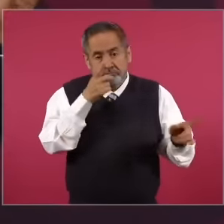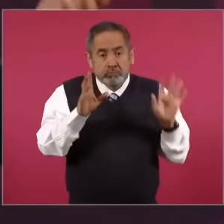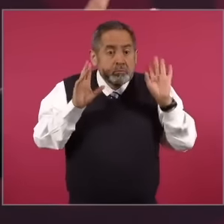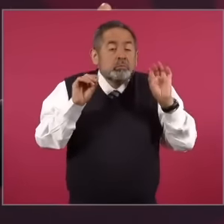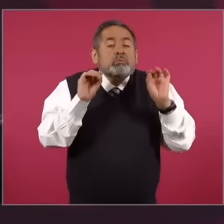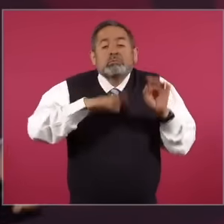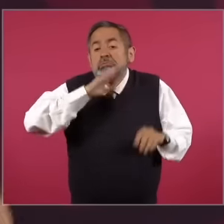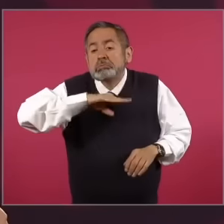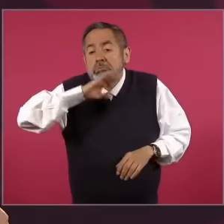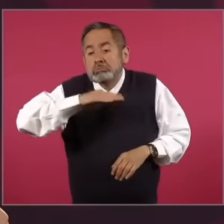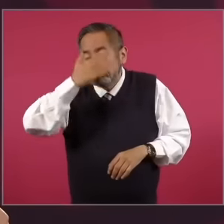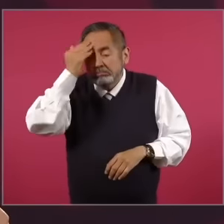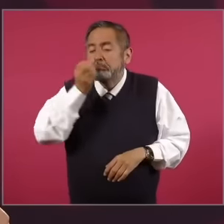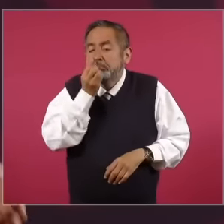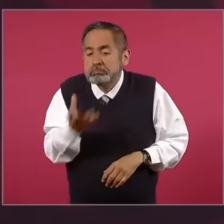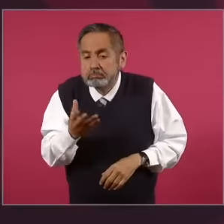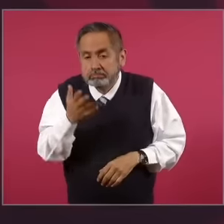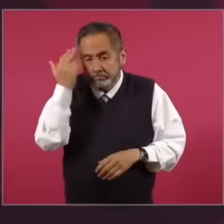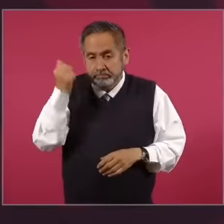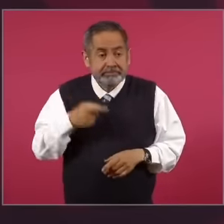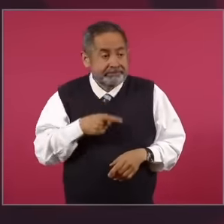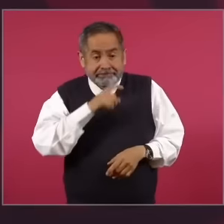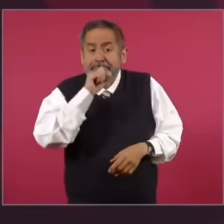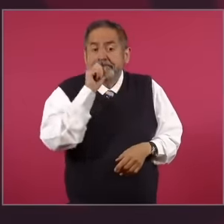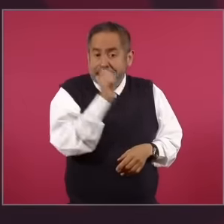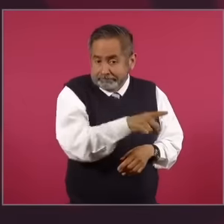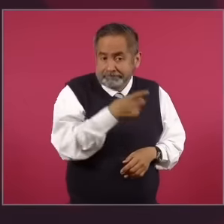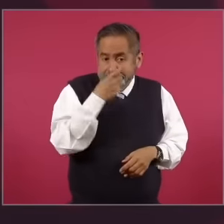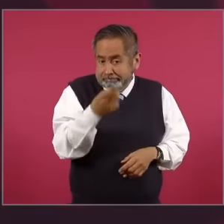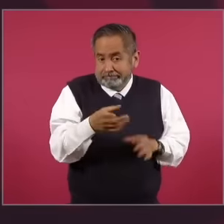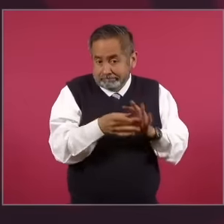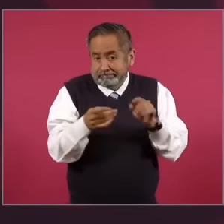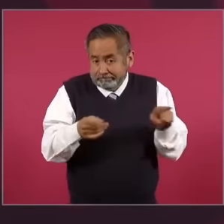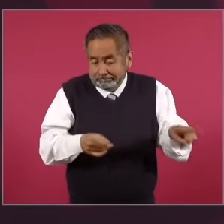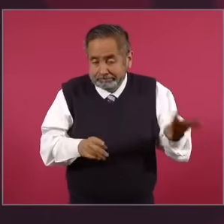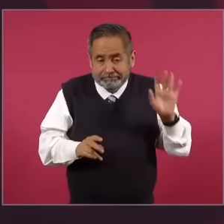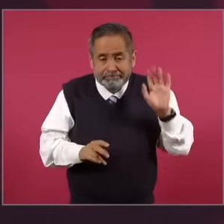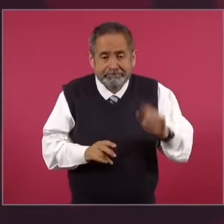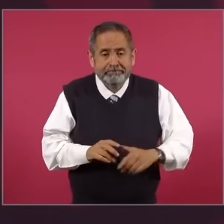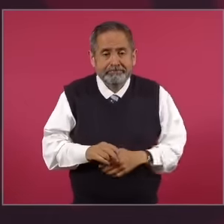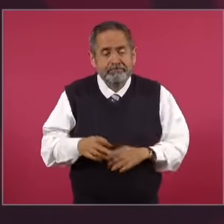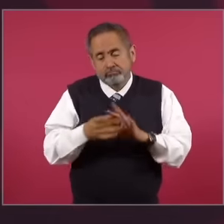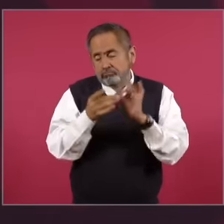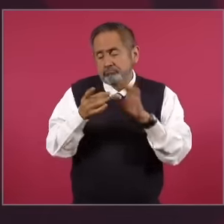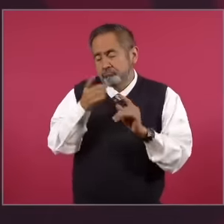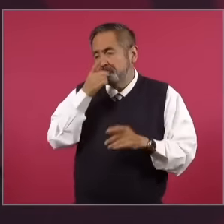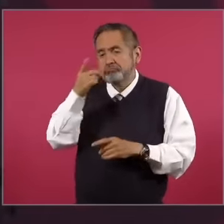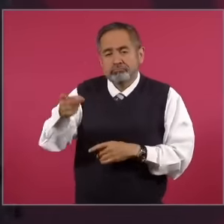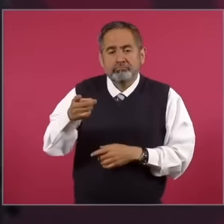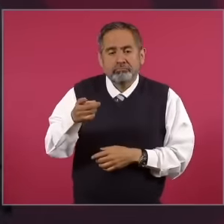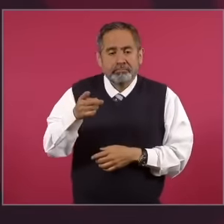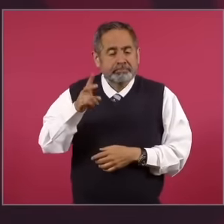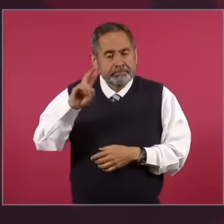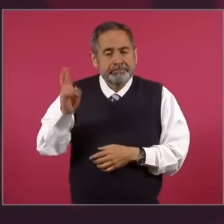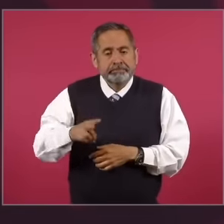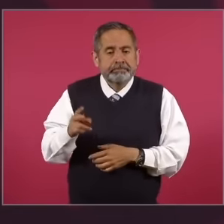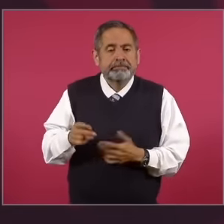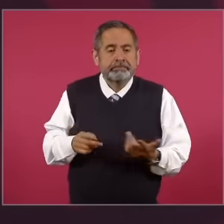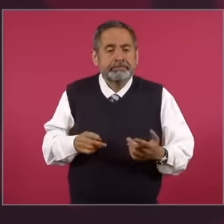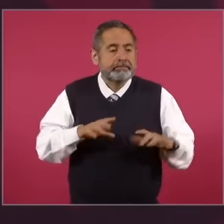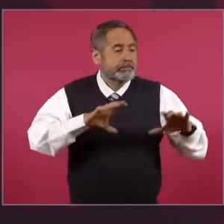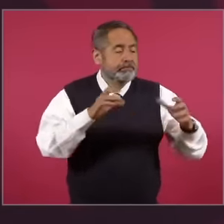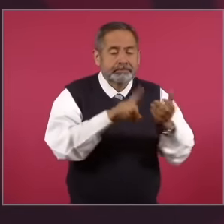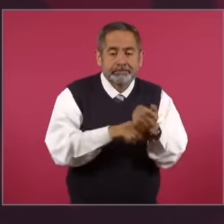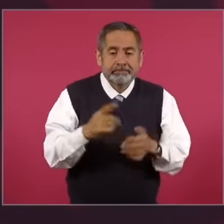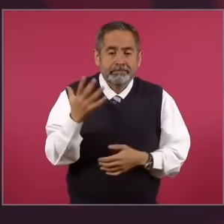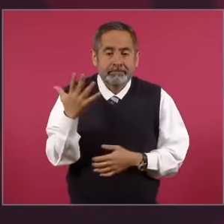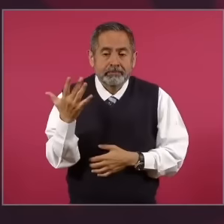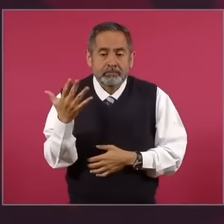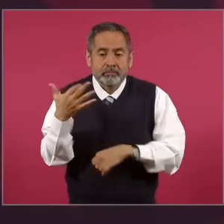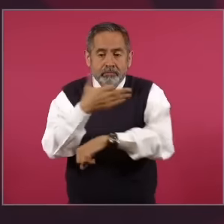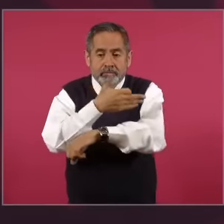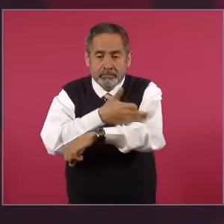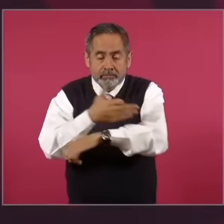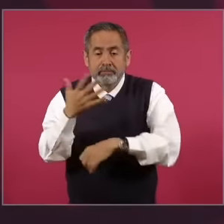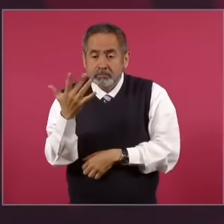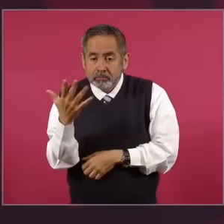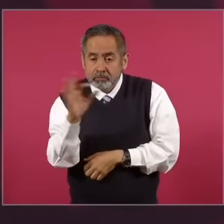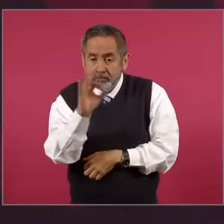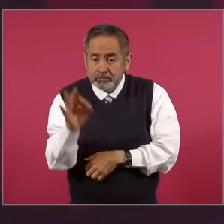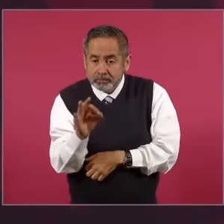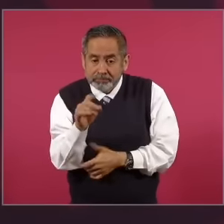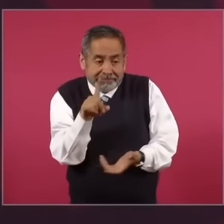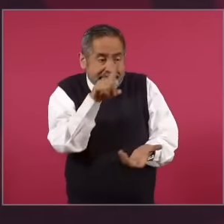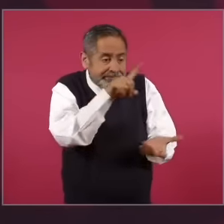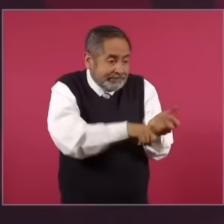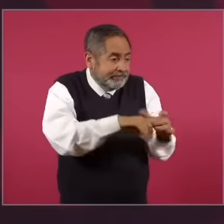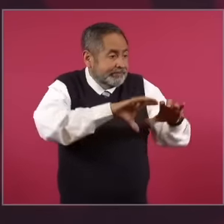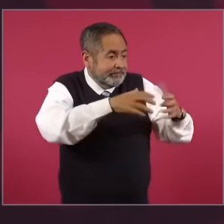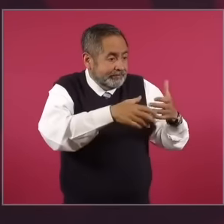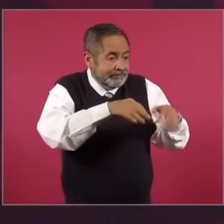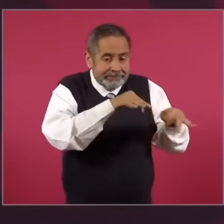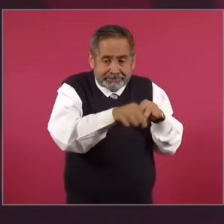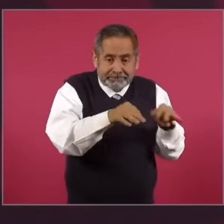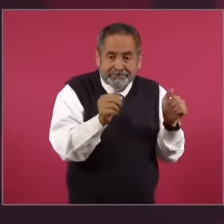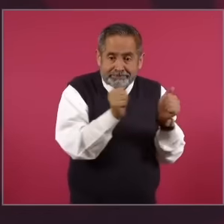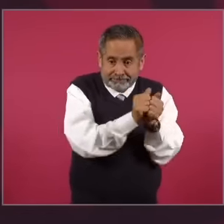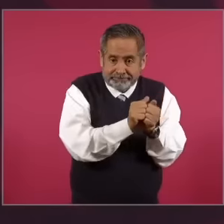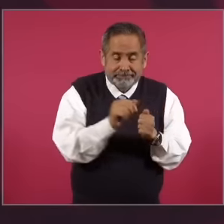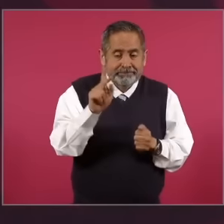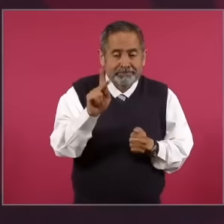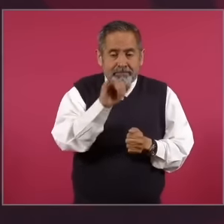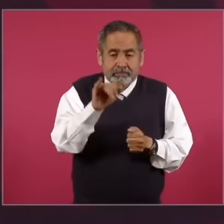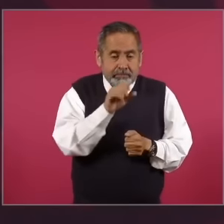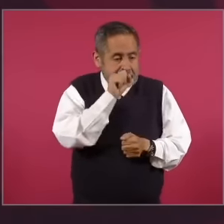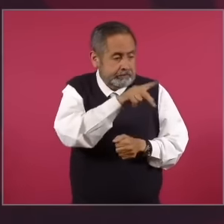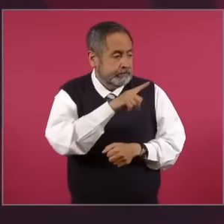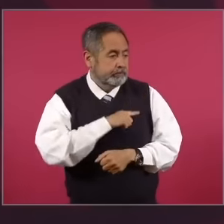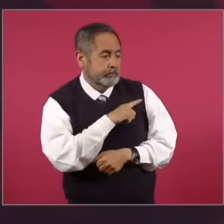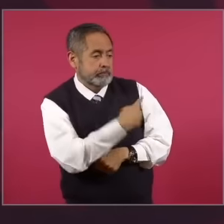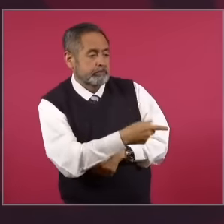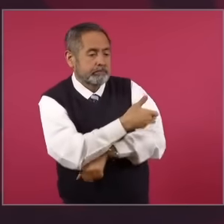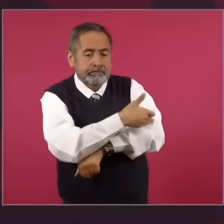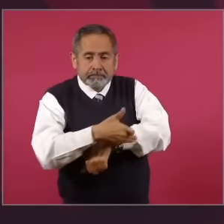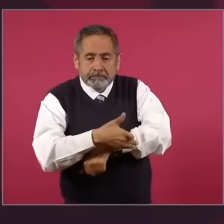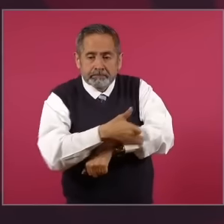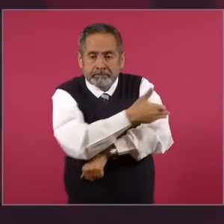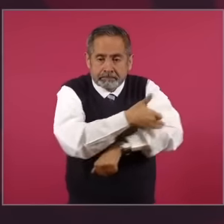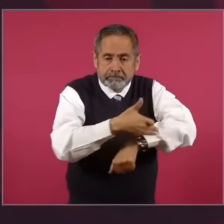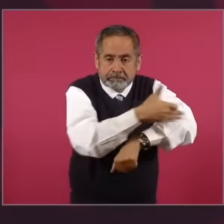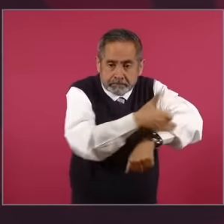it She herself maintained that 50% of those who work in the judiciary are family members herself